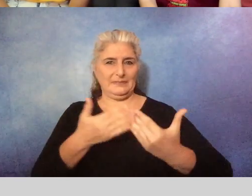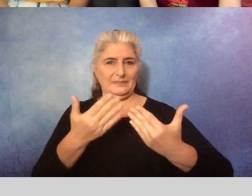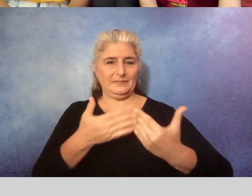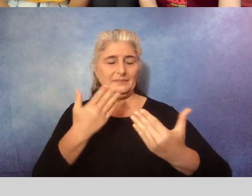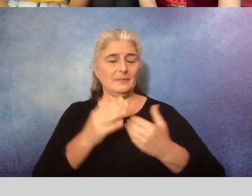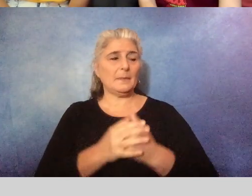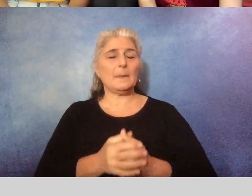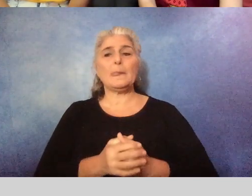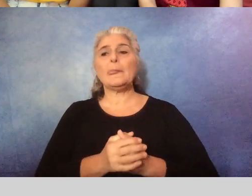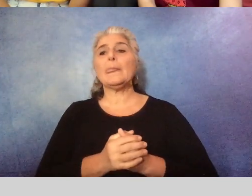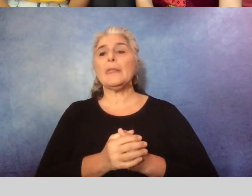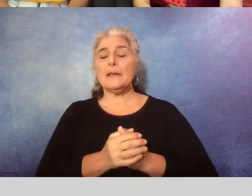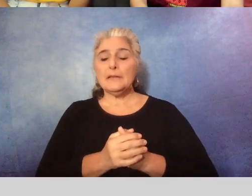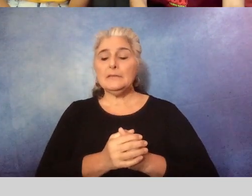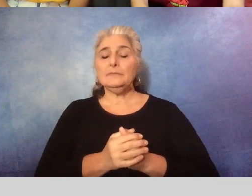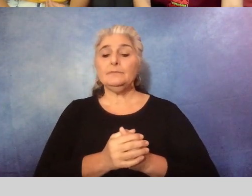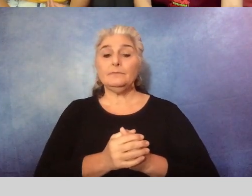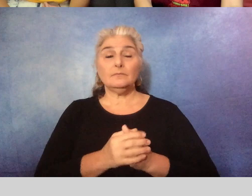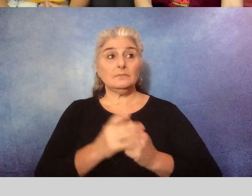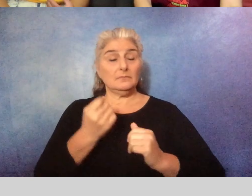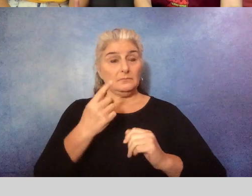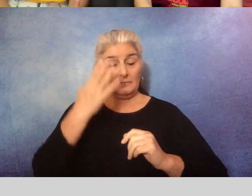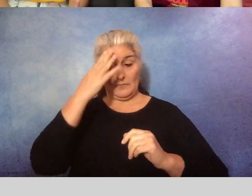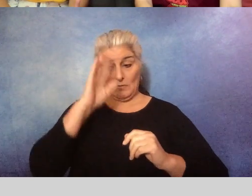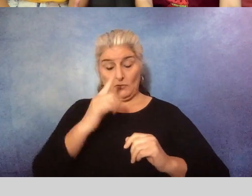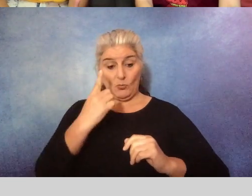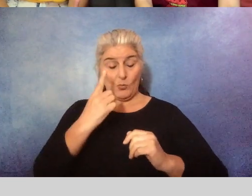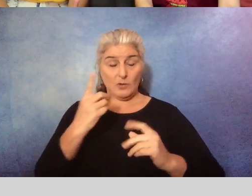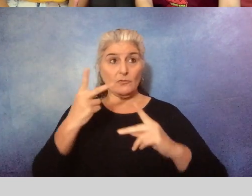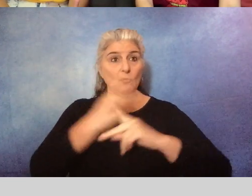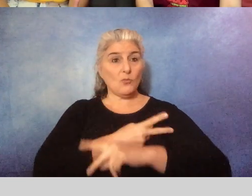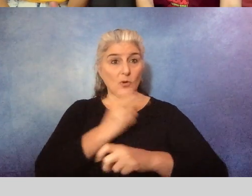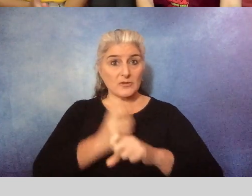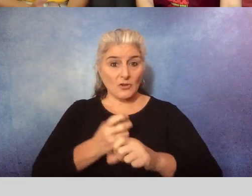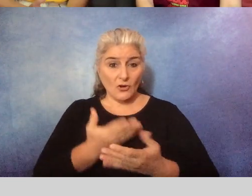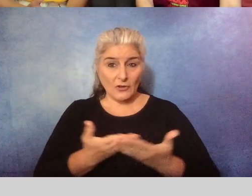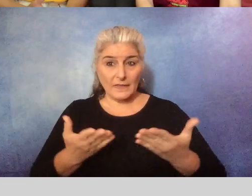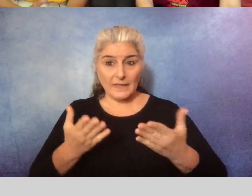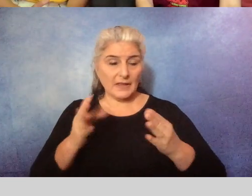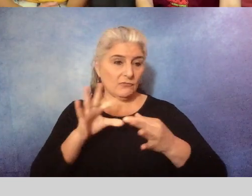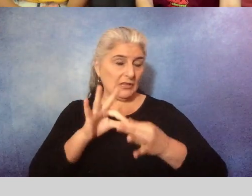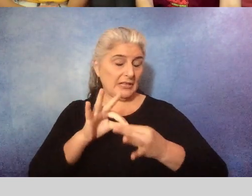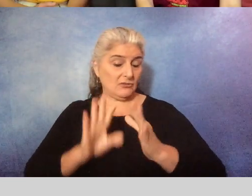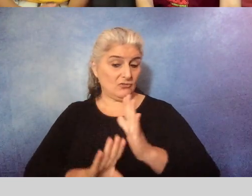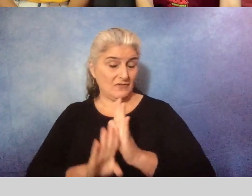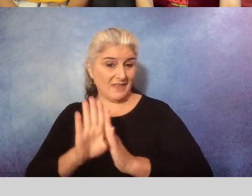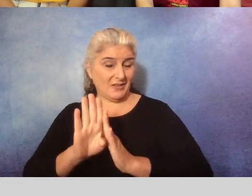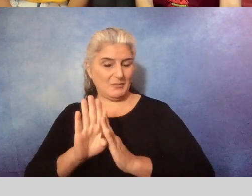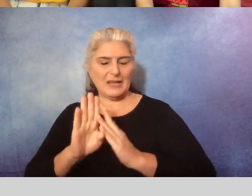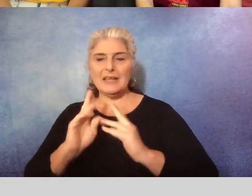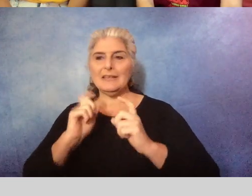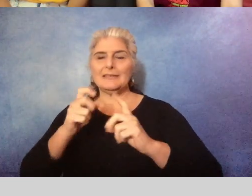Besides that, when one of the hardest things about in development is naming things.